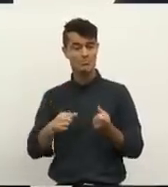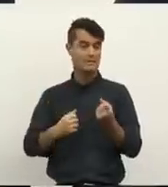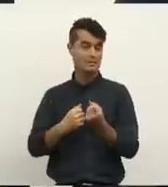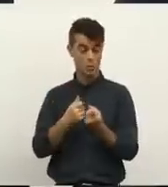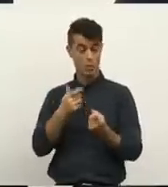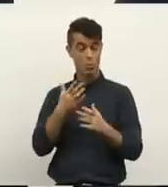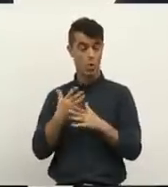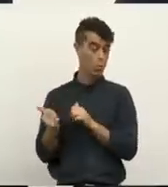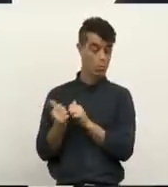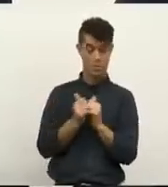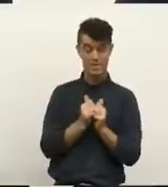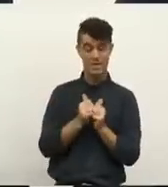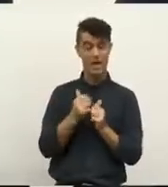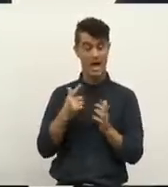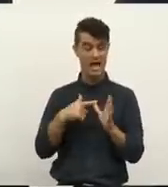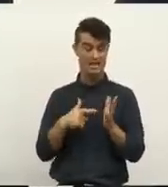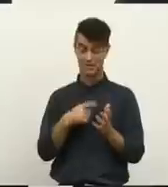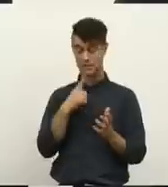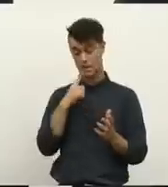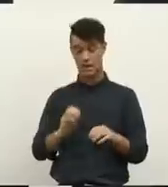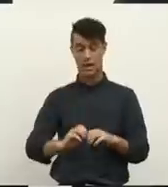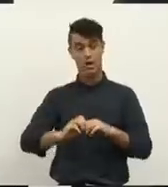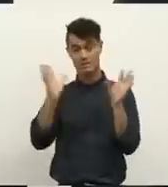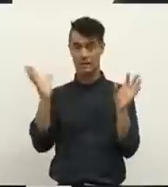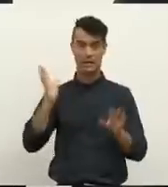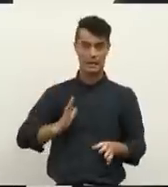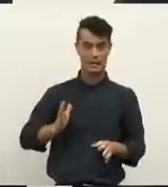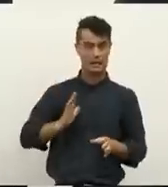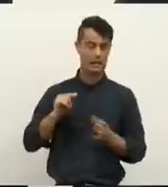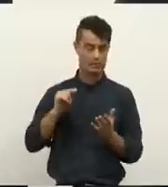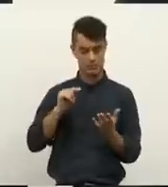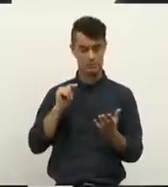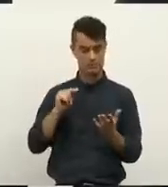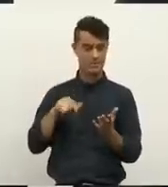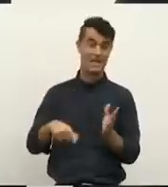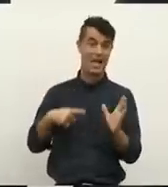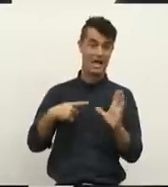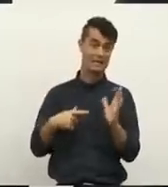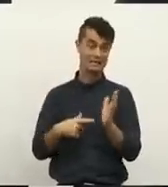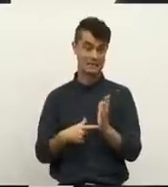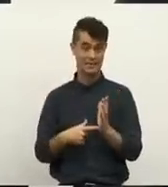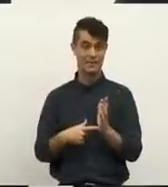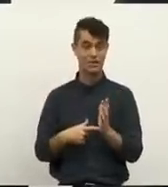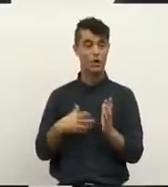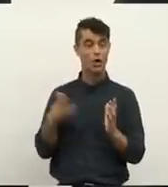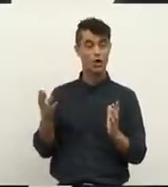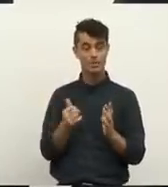that says, "There's clear evidence that Leah is going to need this item and that should be explored in the next 12 months,"